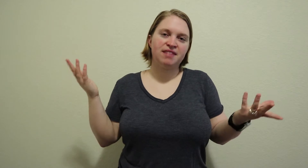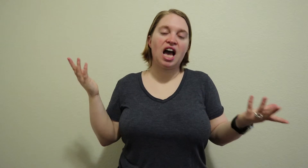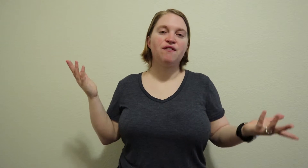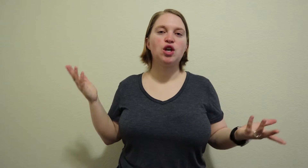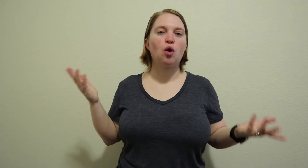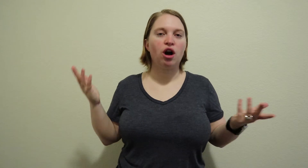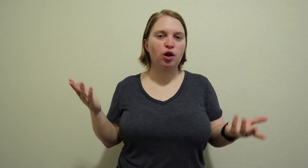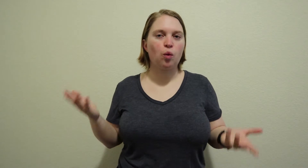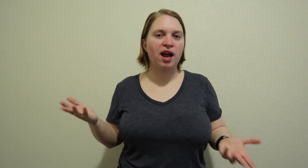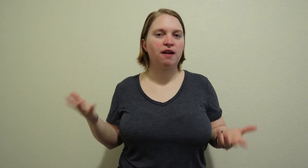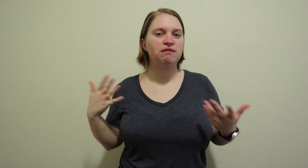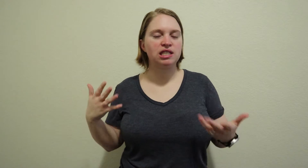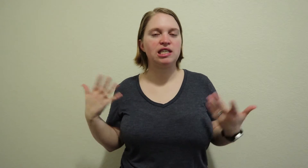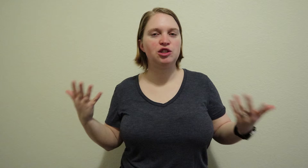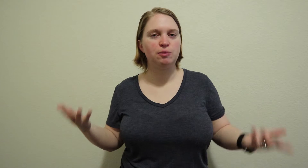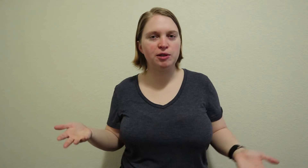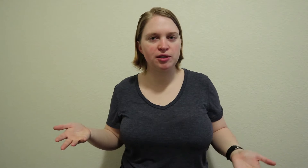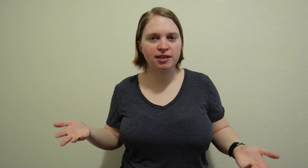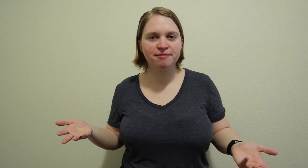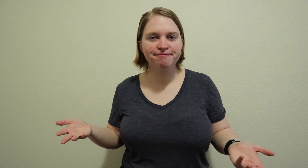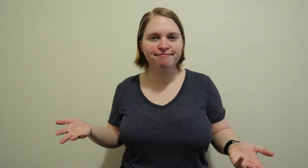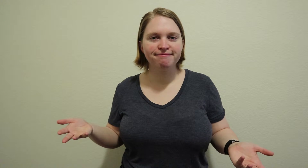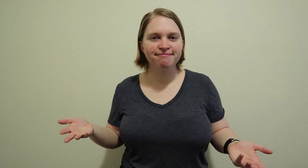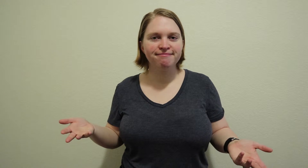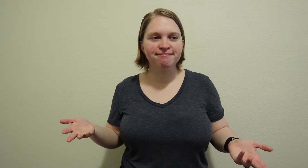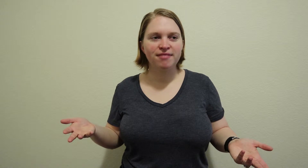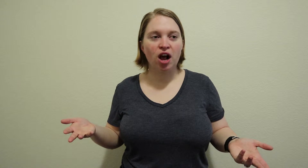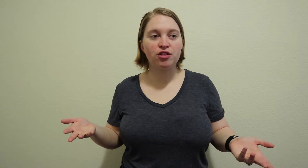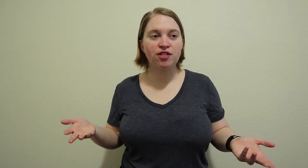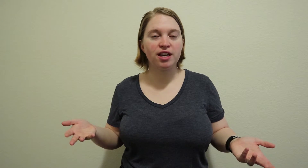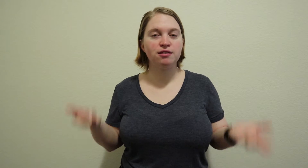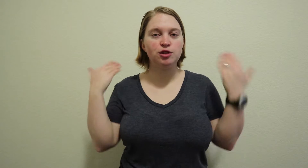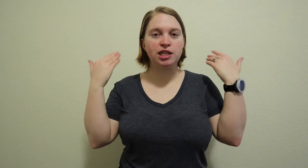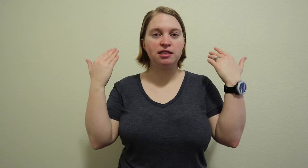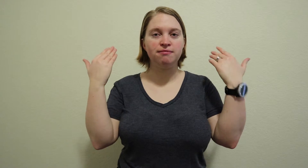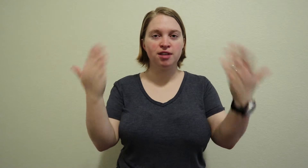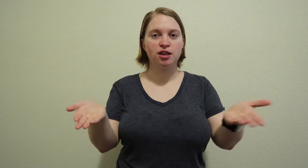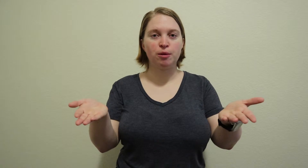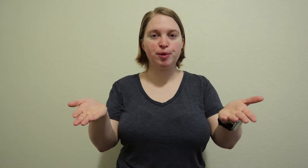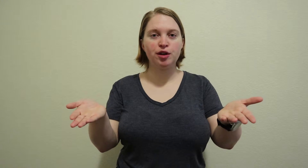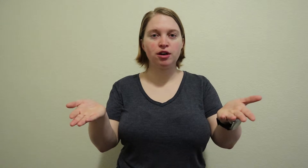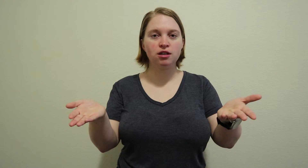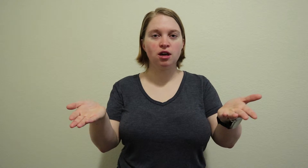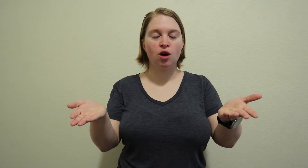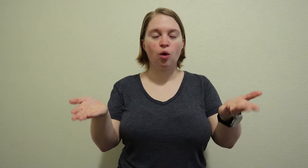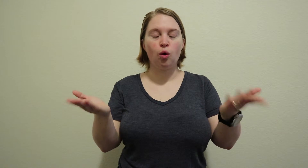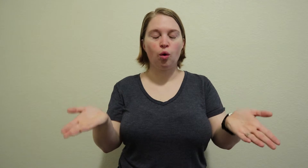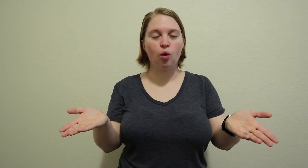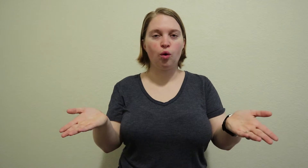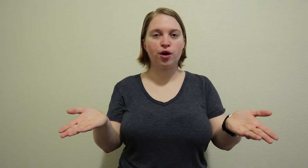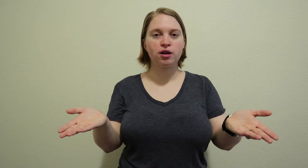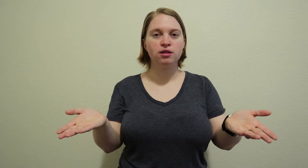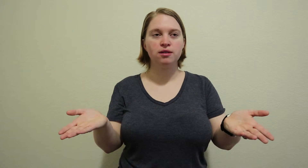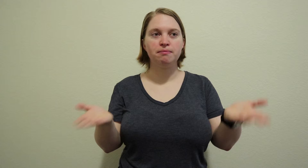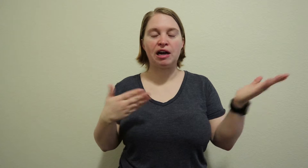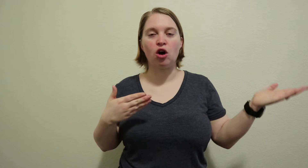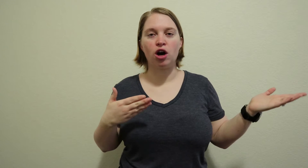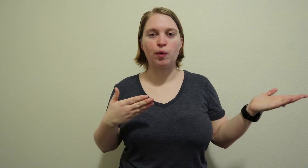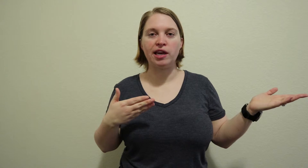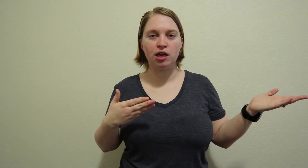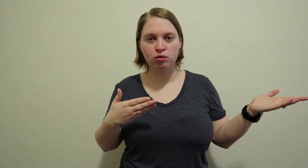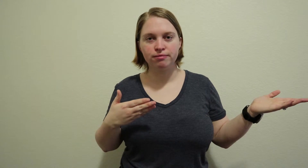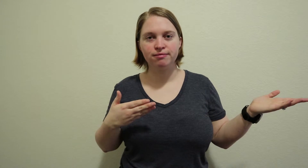I have no other way of listening to music other than using computer or my car radio